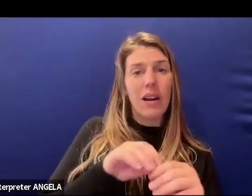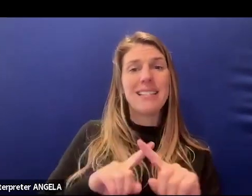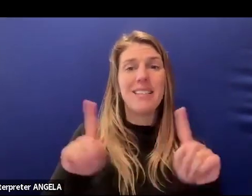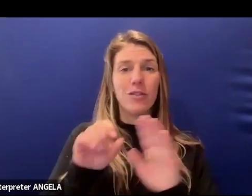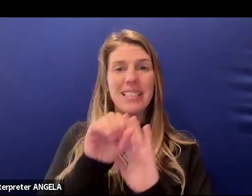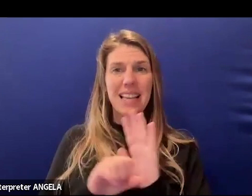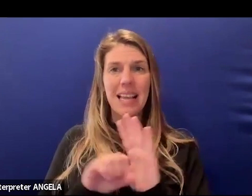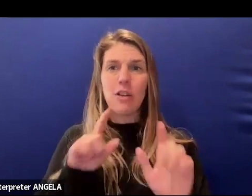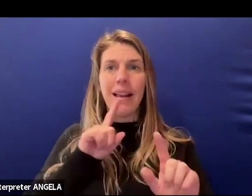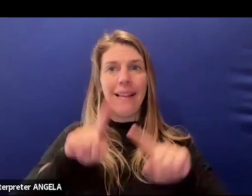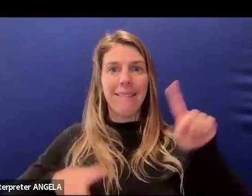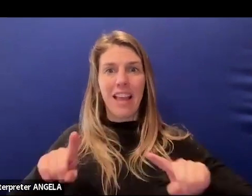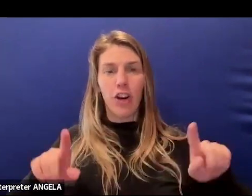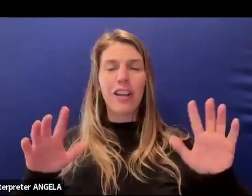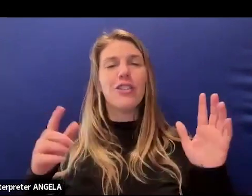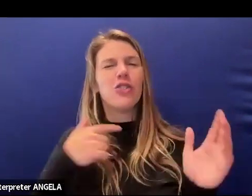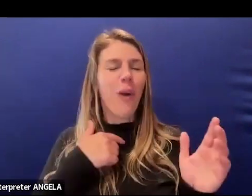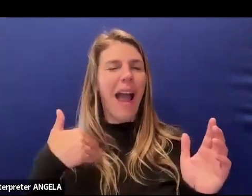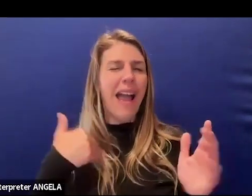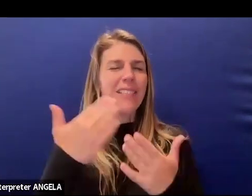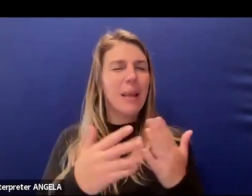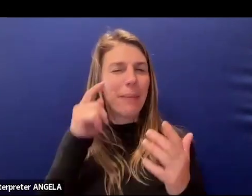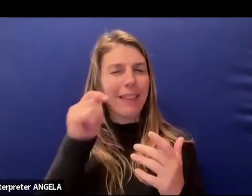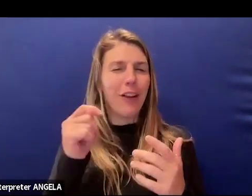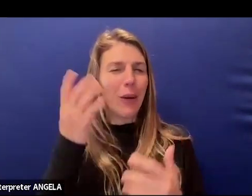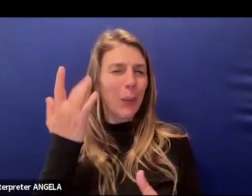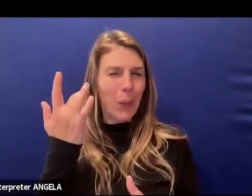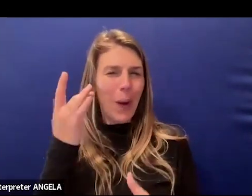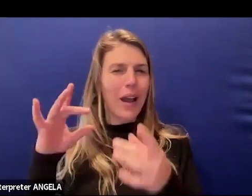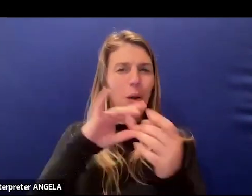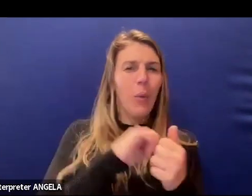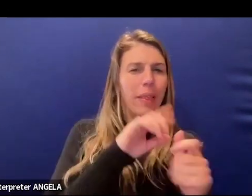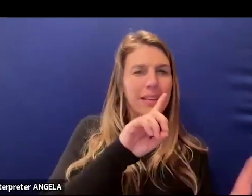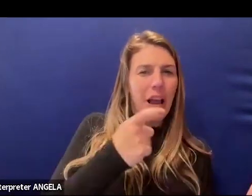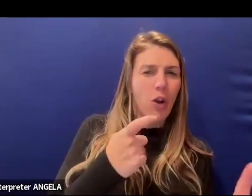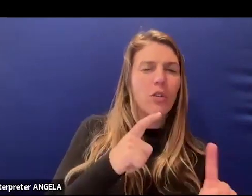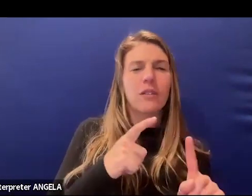in different states vary. I have some theories about how that might be related to things like diagnosis.